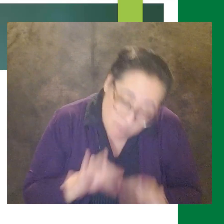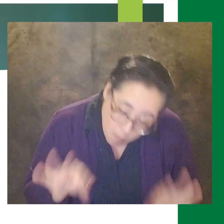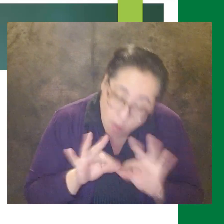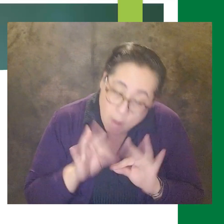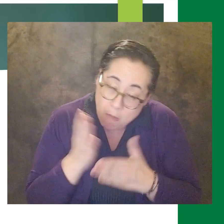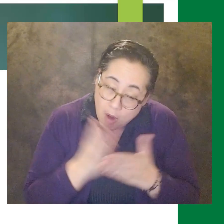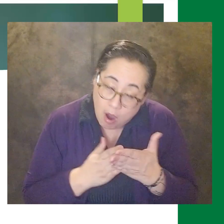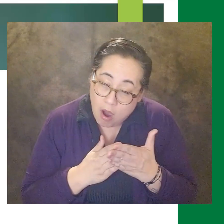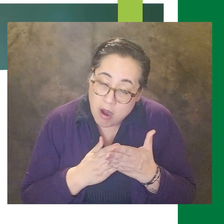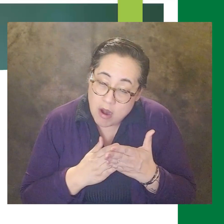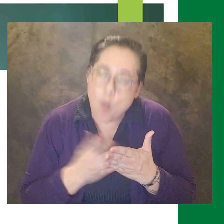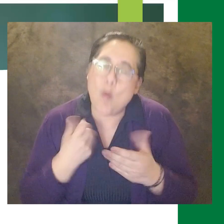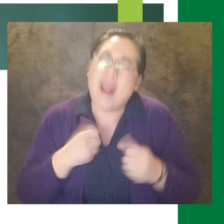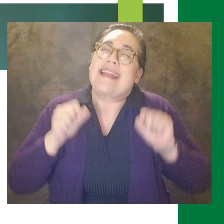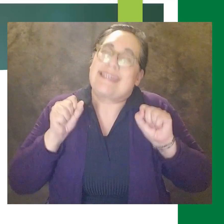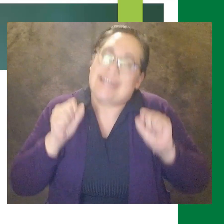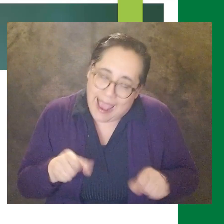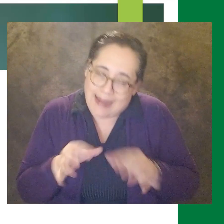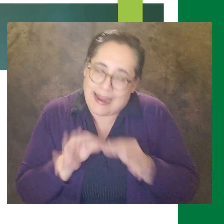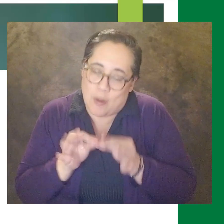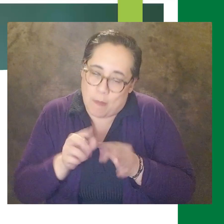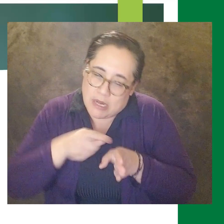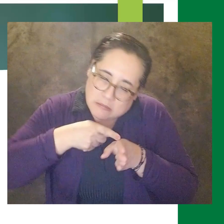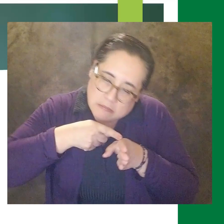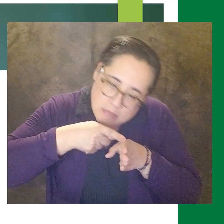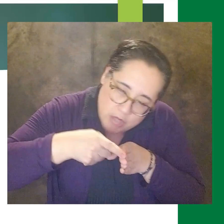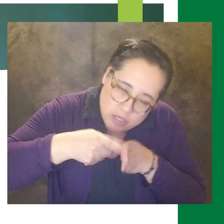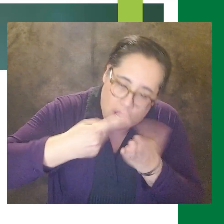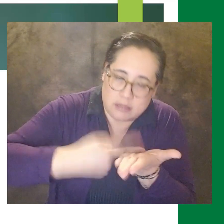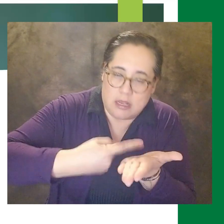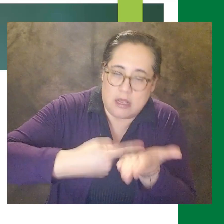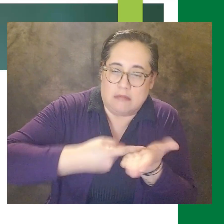specialized discourse, but it requires sustained attention.